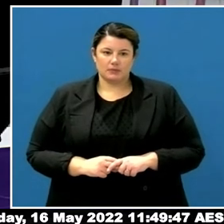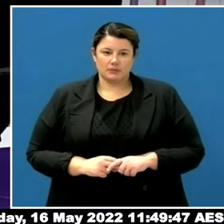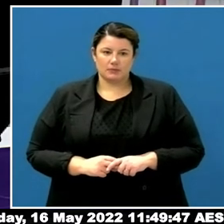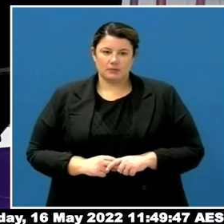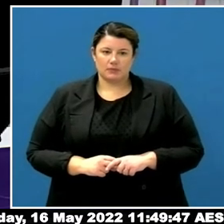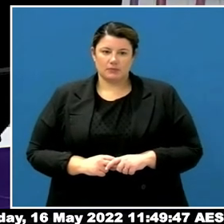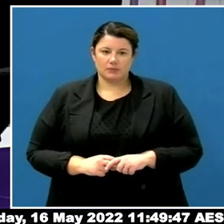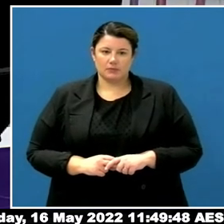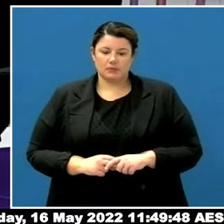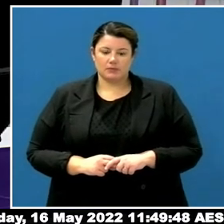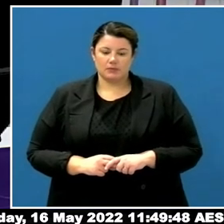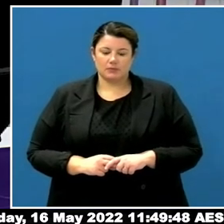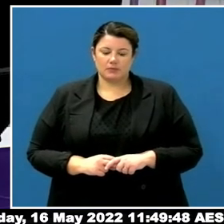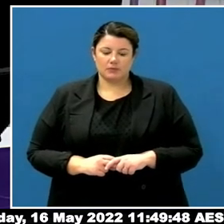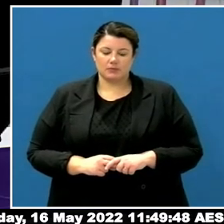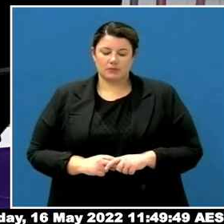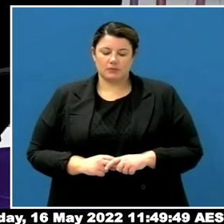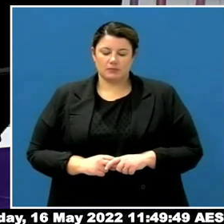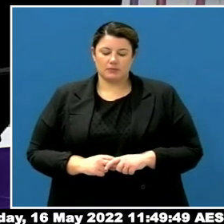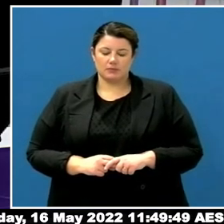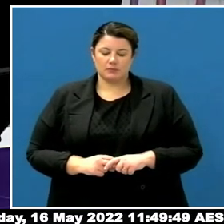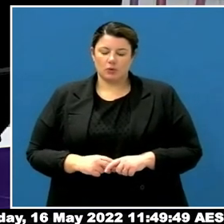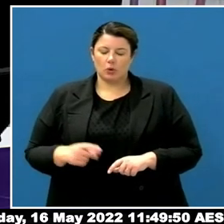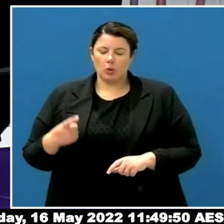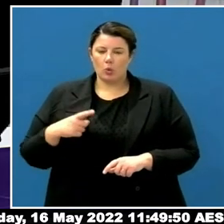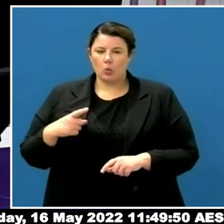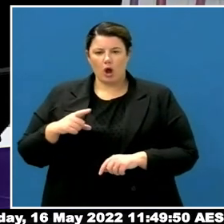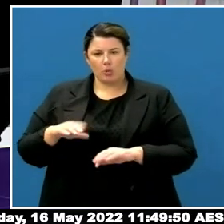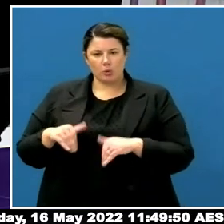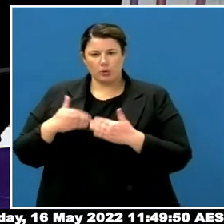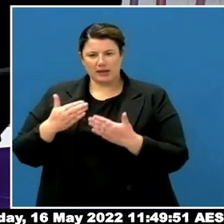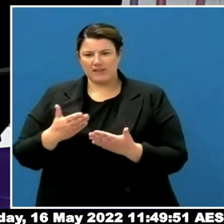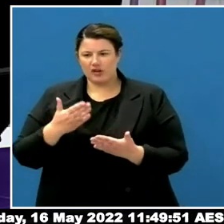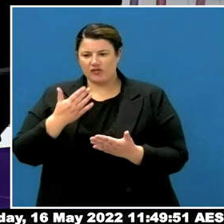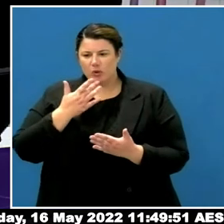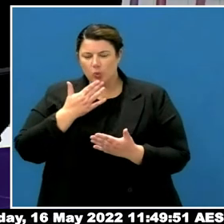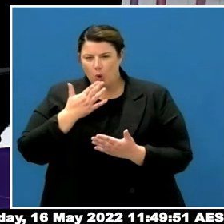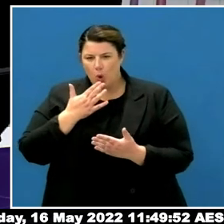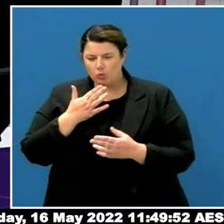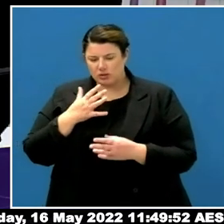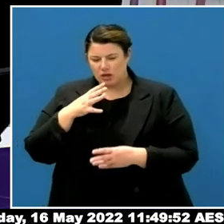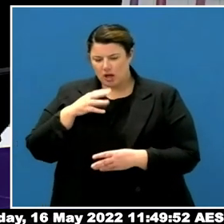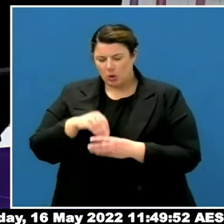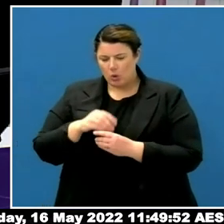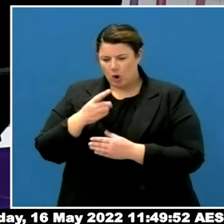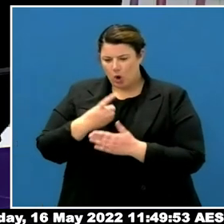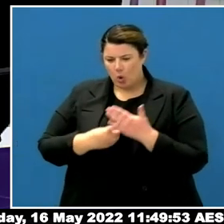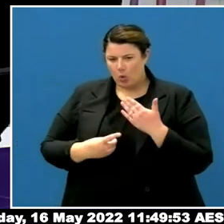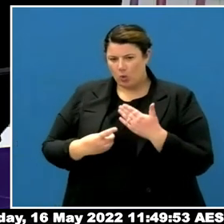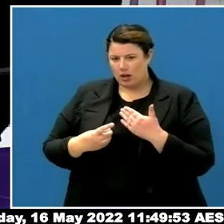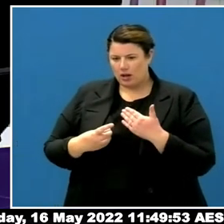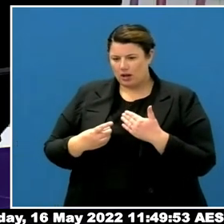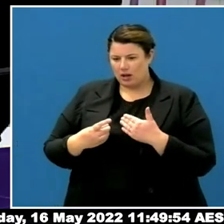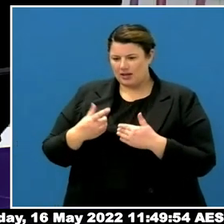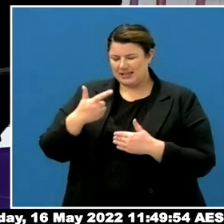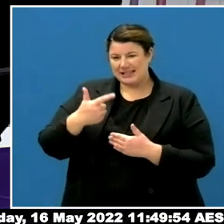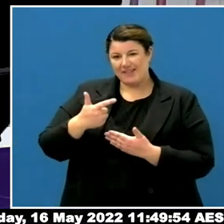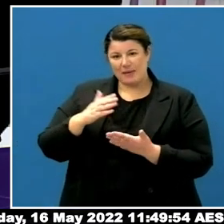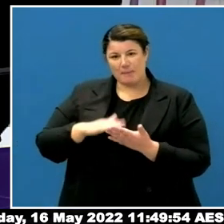relates to a period of seven months or so prior to the date the quotation was given to